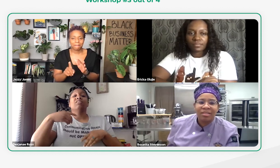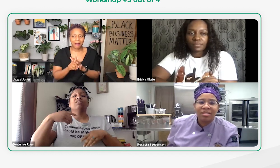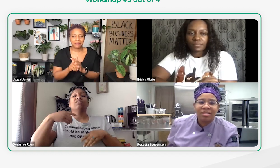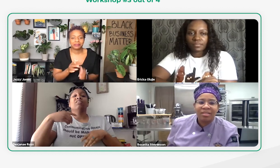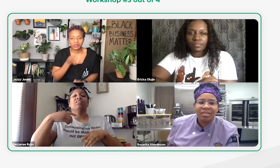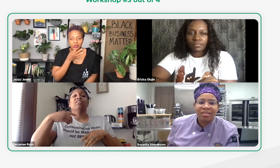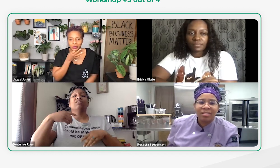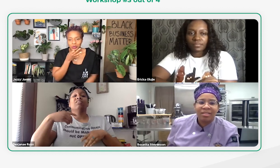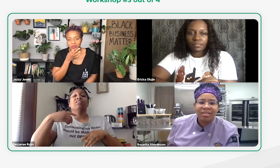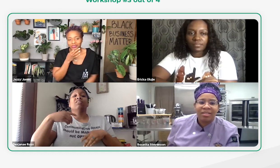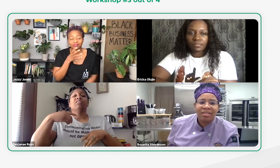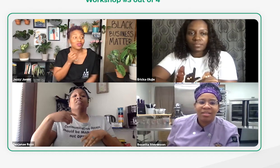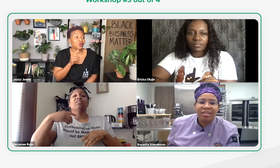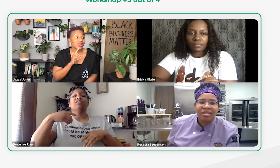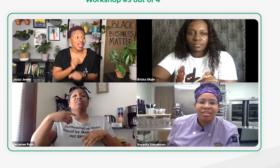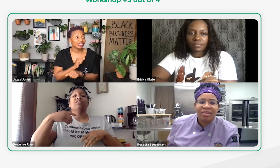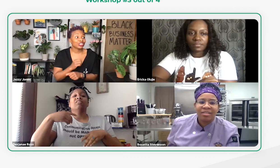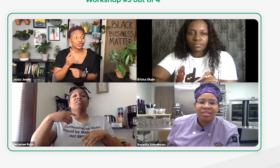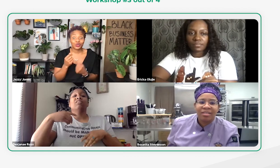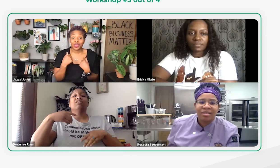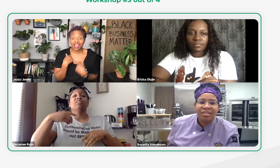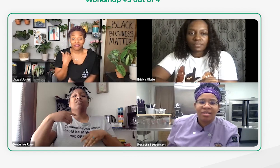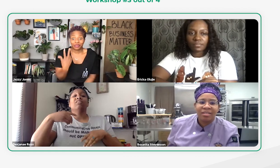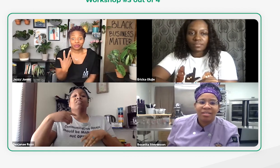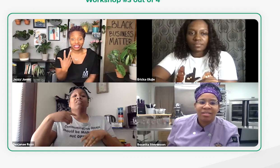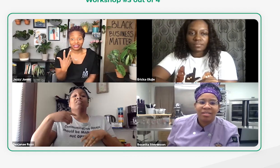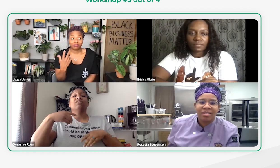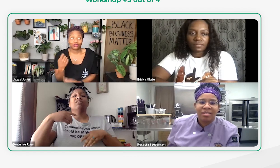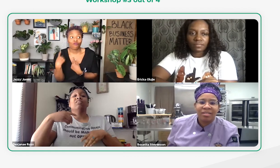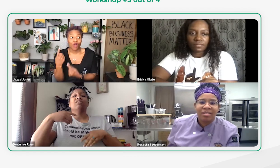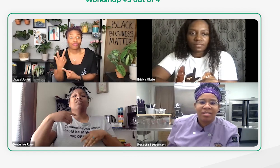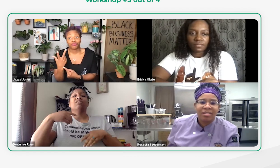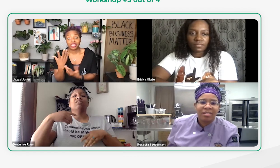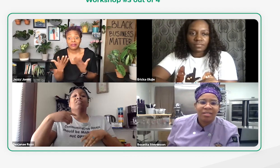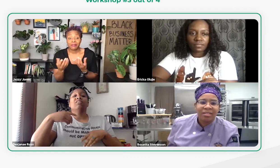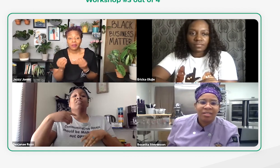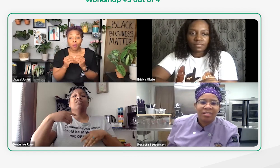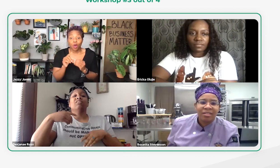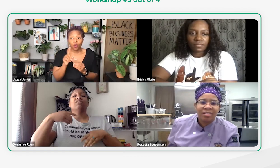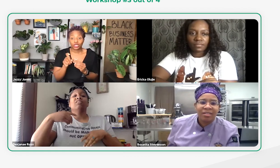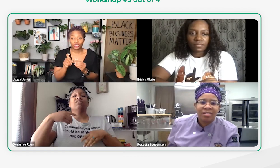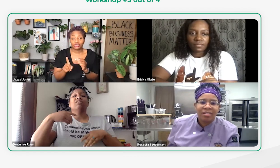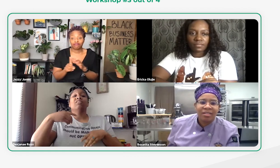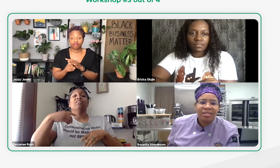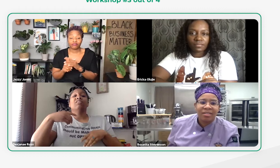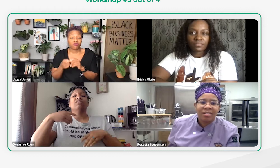Okay. We will await until she pops back up. We actually do have time for about